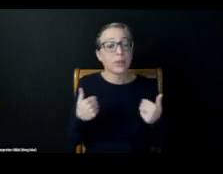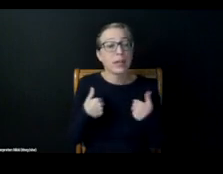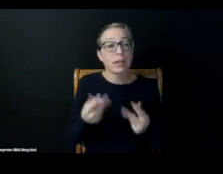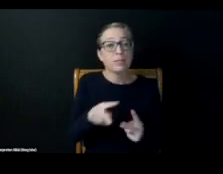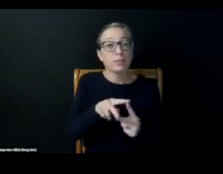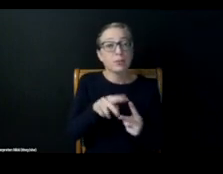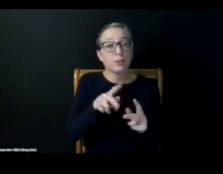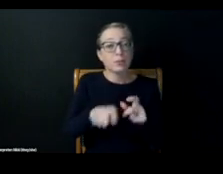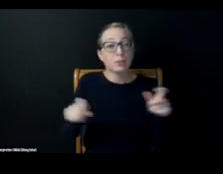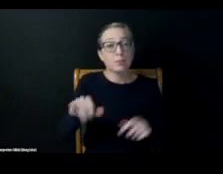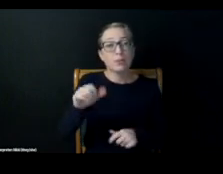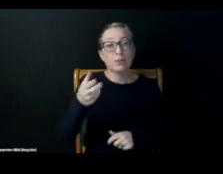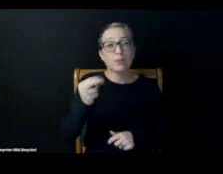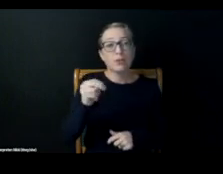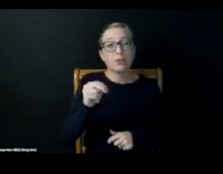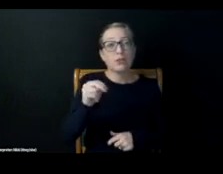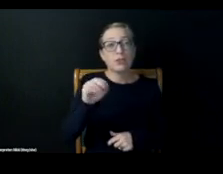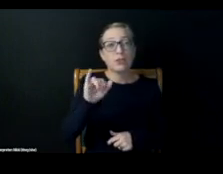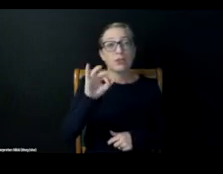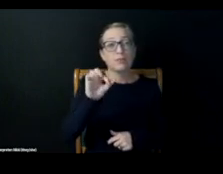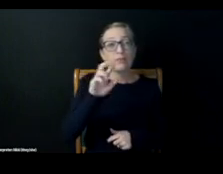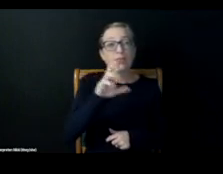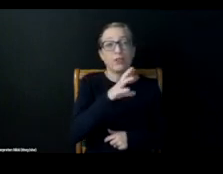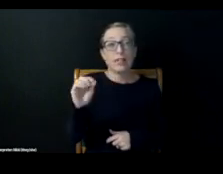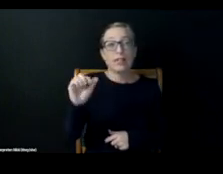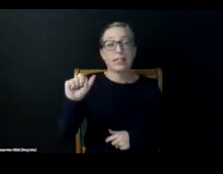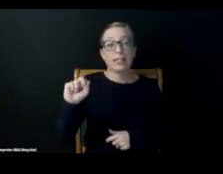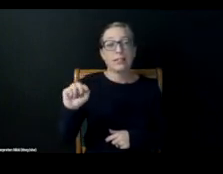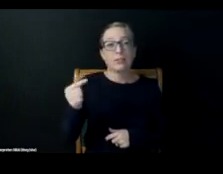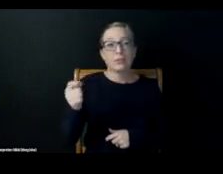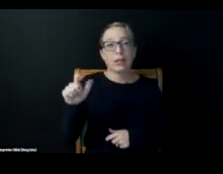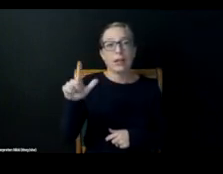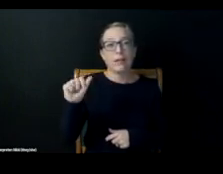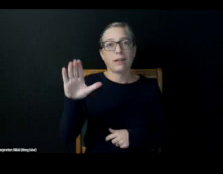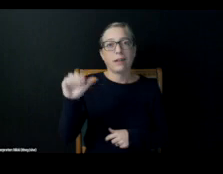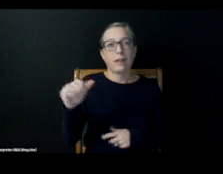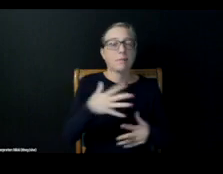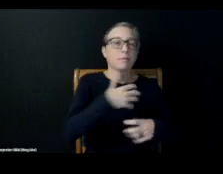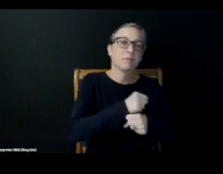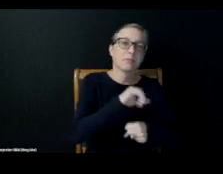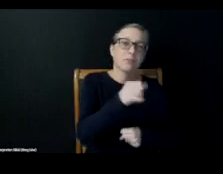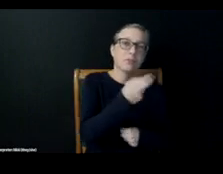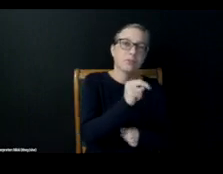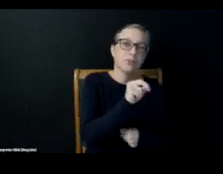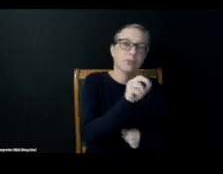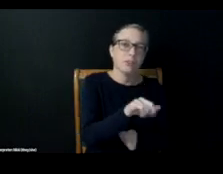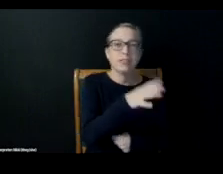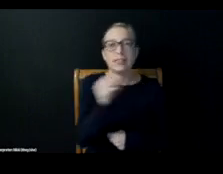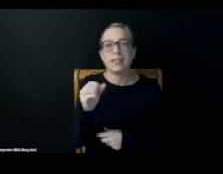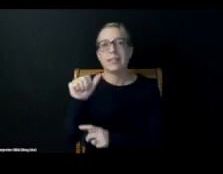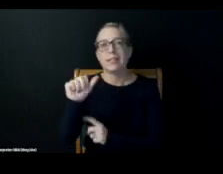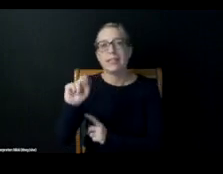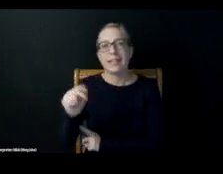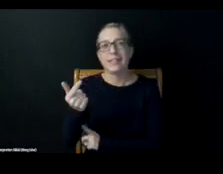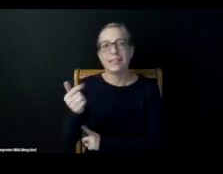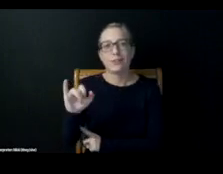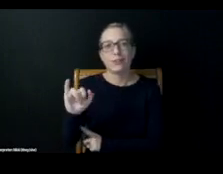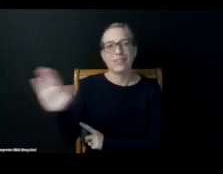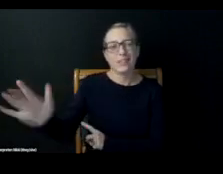them Jenny and Angie as they prefer to be addressed. I'm the facilitator today. My name is Luanjiao Aggie Hu